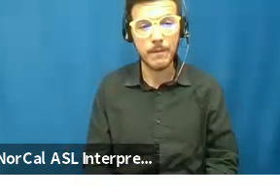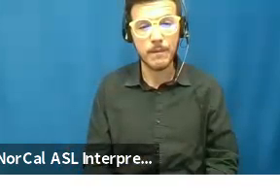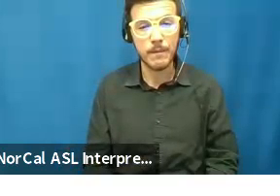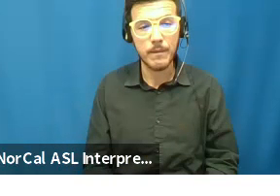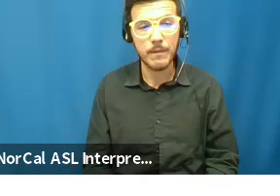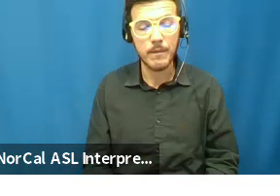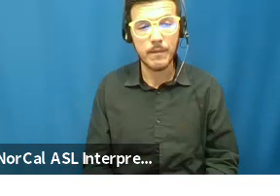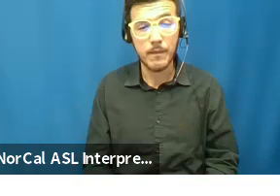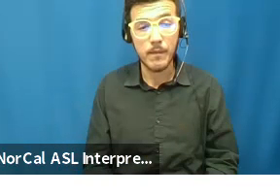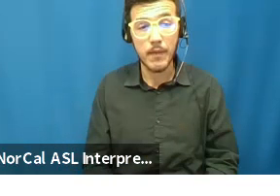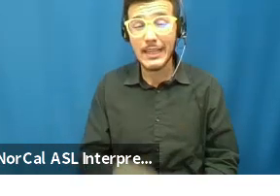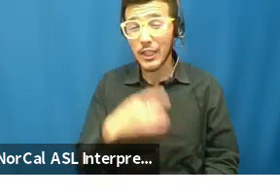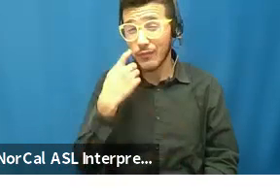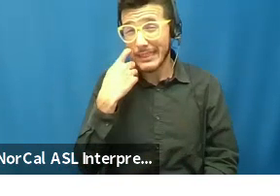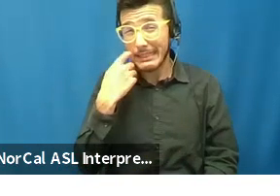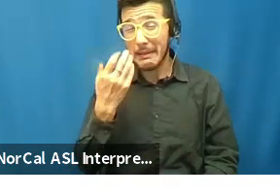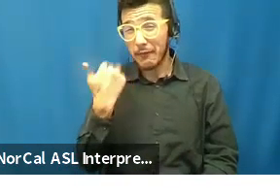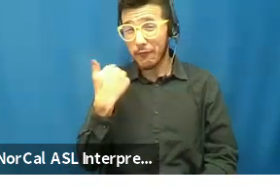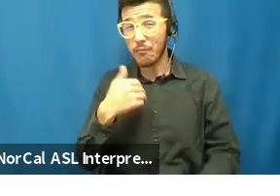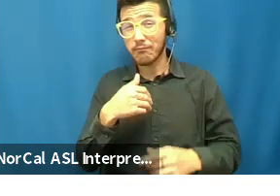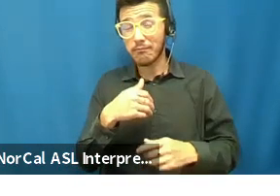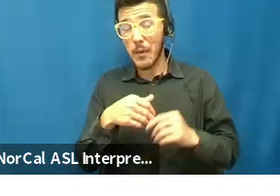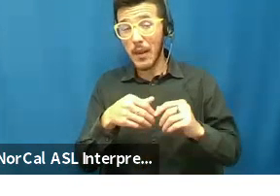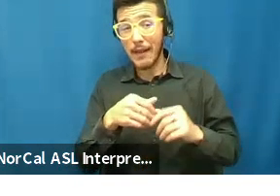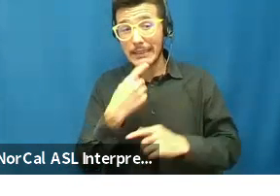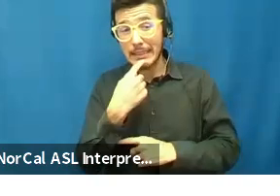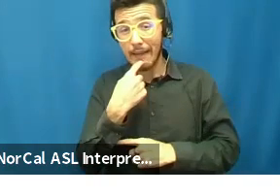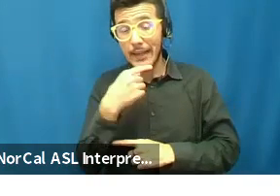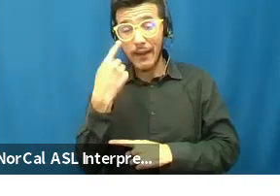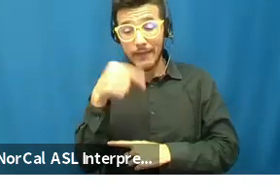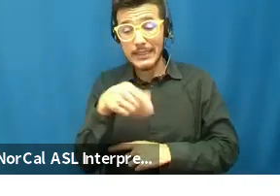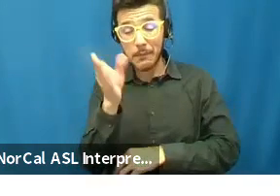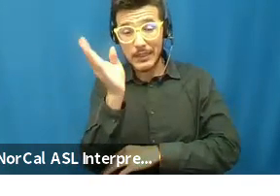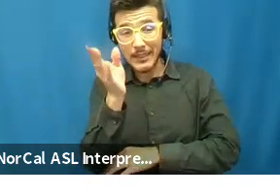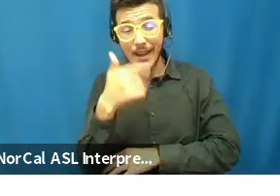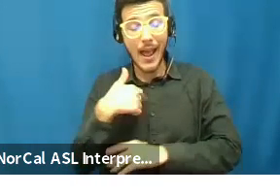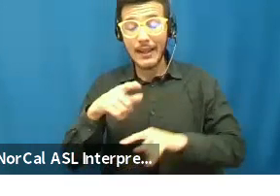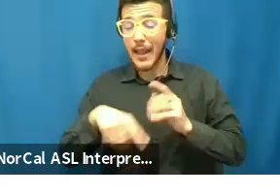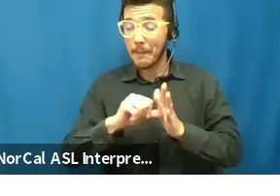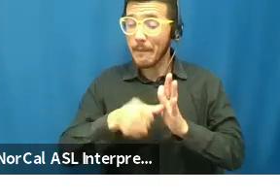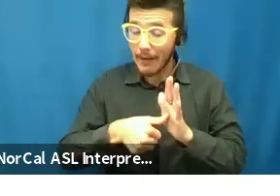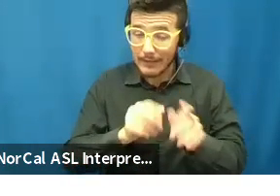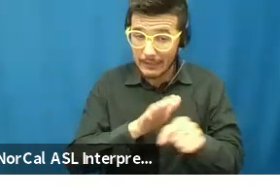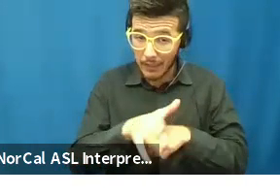As we have mentioned before in this presentation, I cannot stress this enough, is the importance of